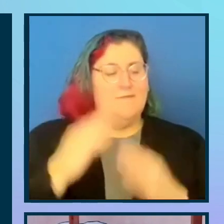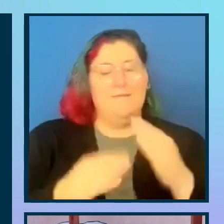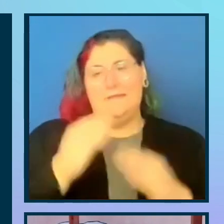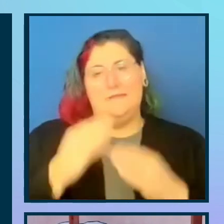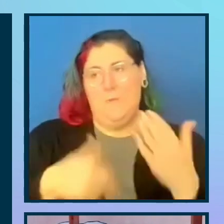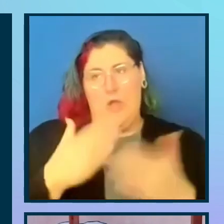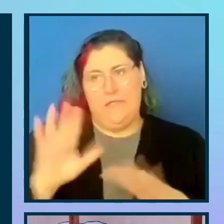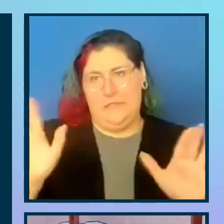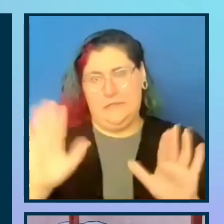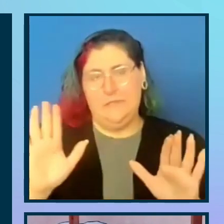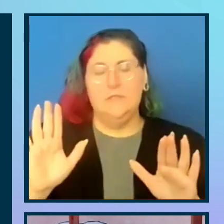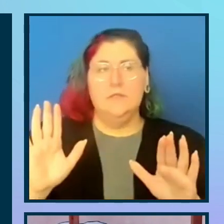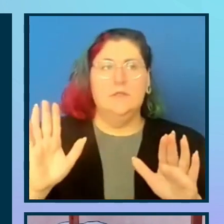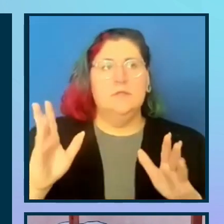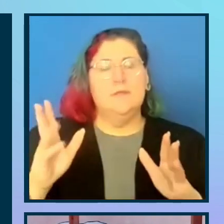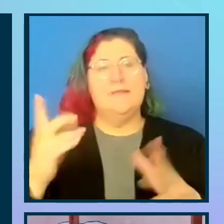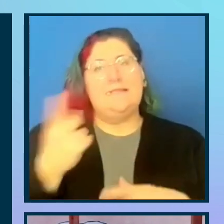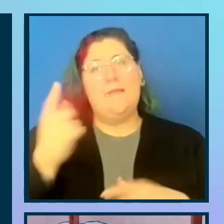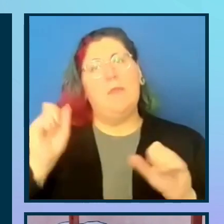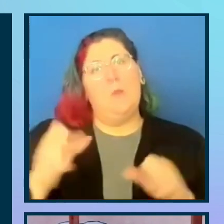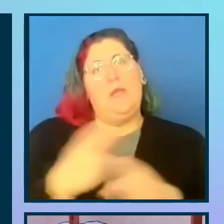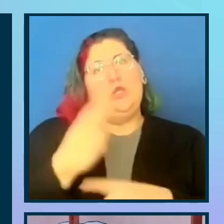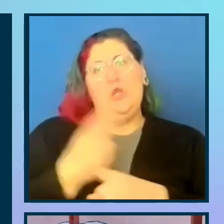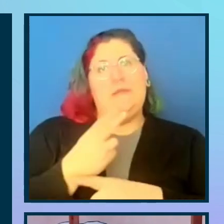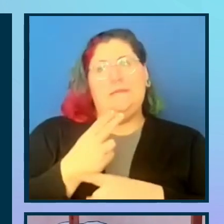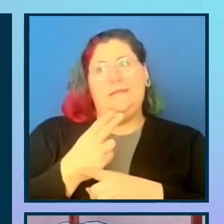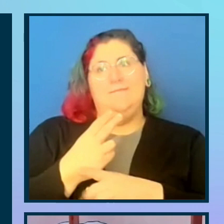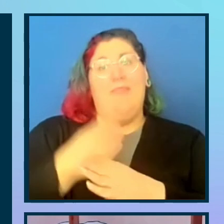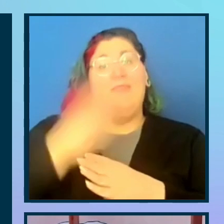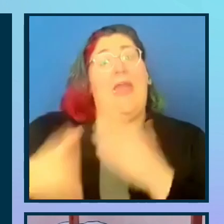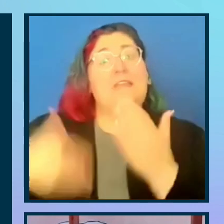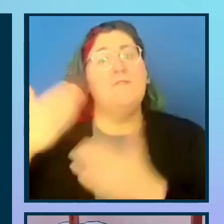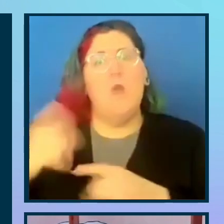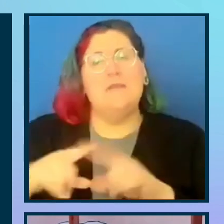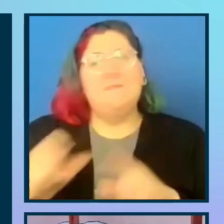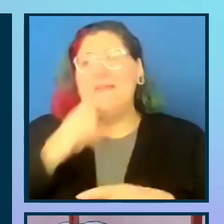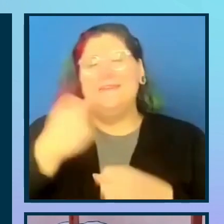but it doesn't integrate accessibility into any part of the process